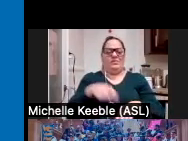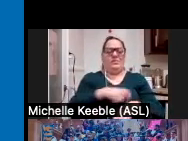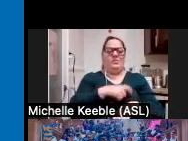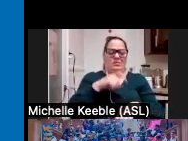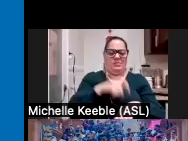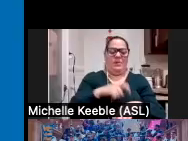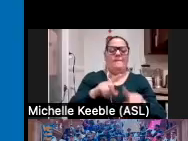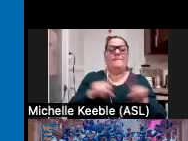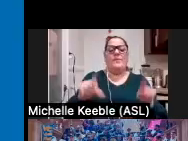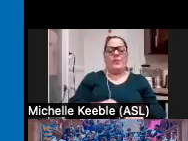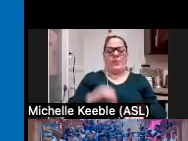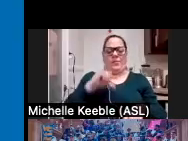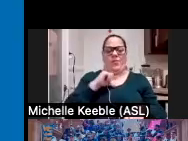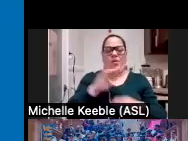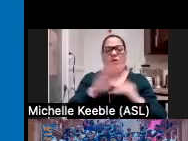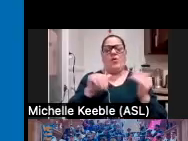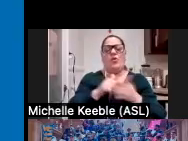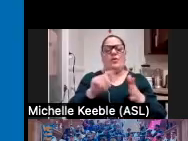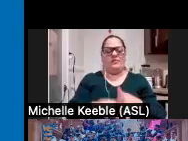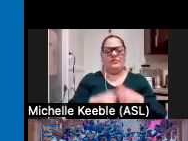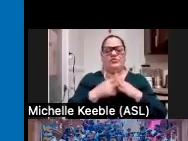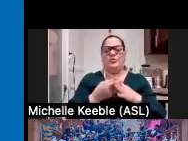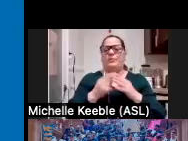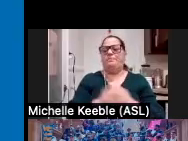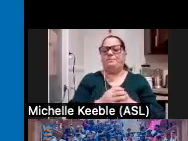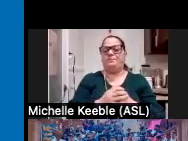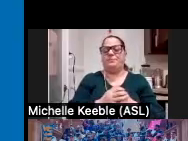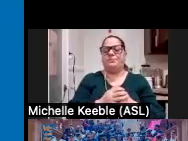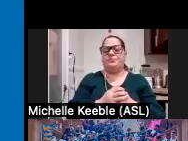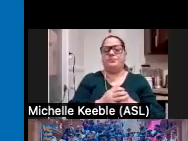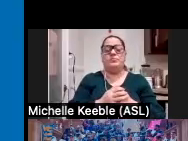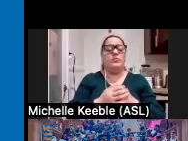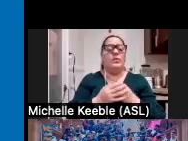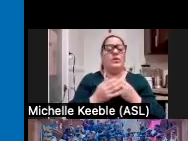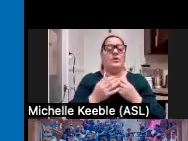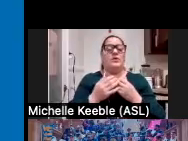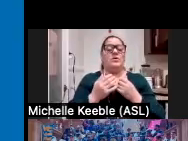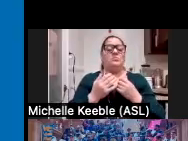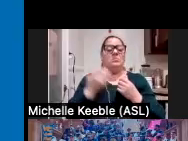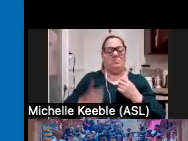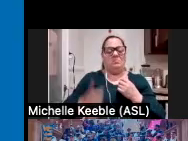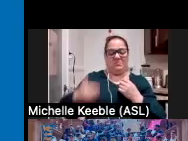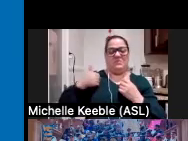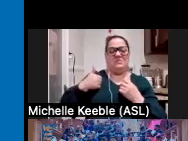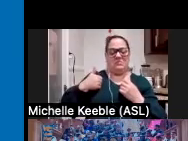we're really proud of our beginning. And um just to tell you a little bit about me, first of all,